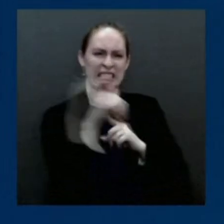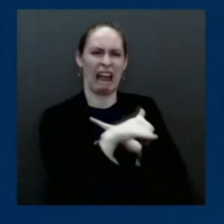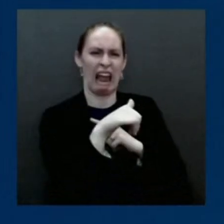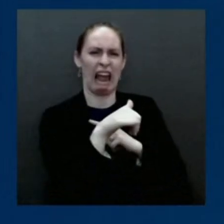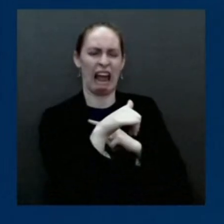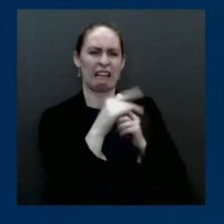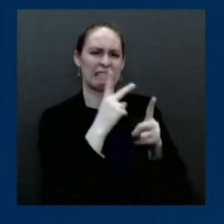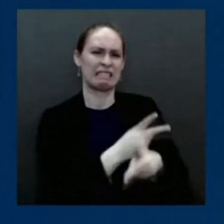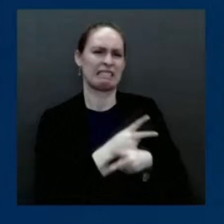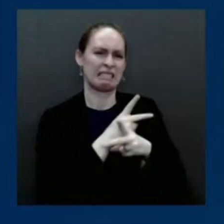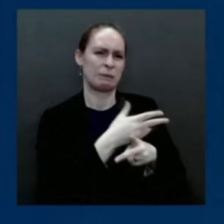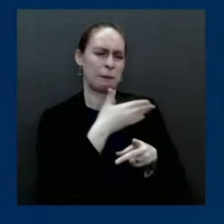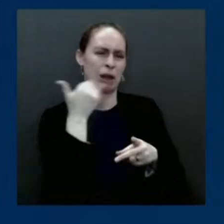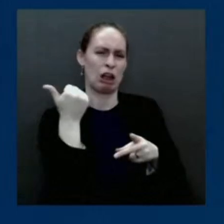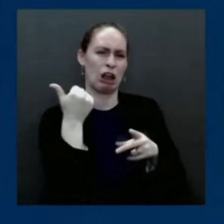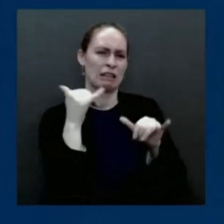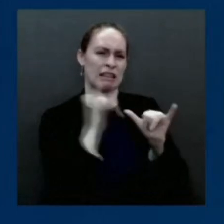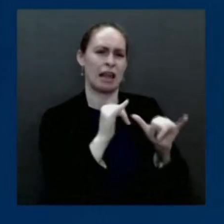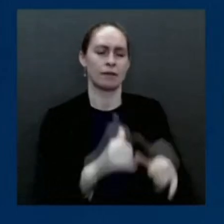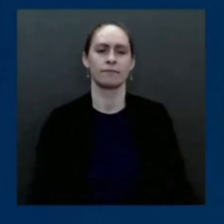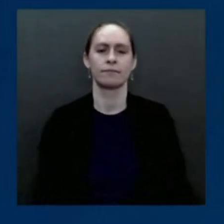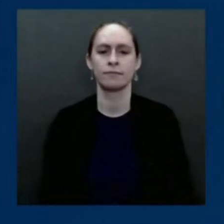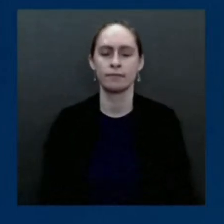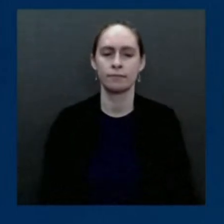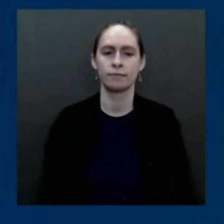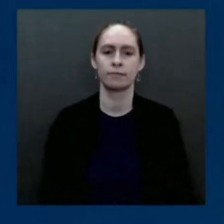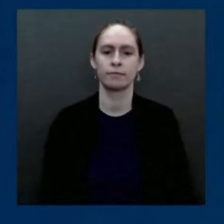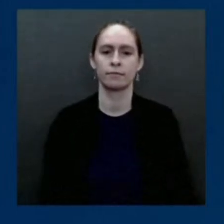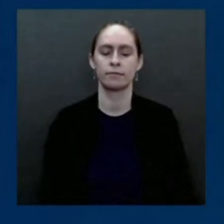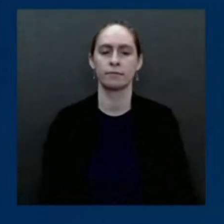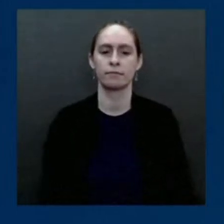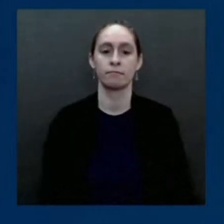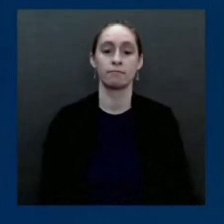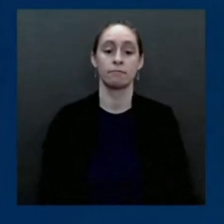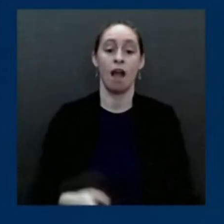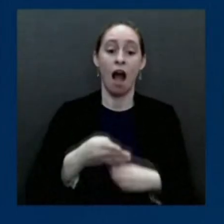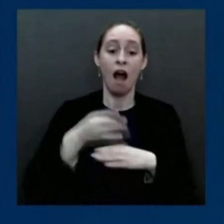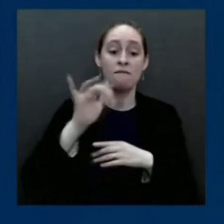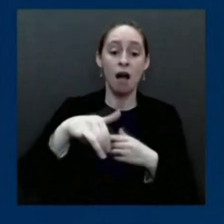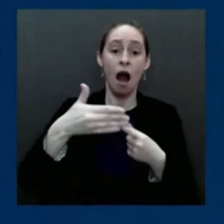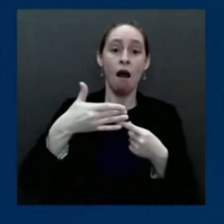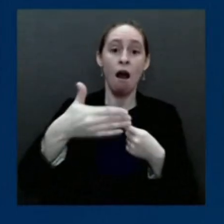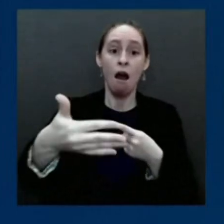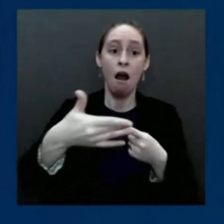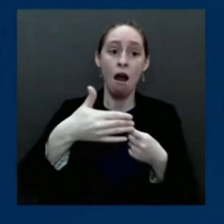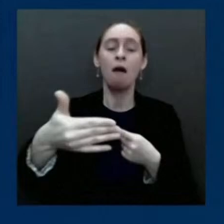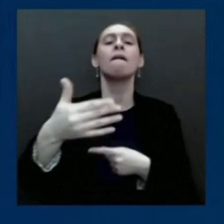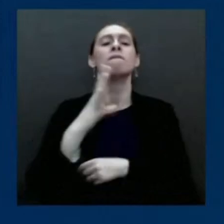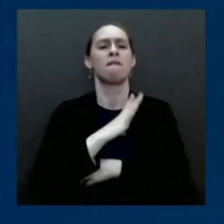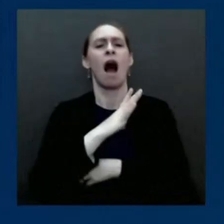THEN ANY OF THAT LINGERING SMALL AMOUNT OF TRANSMISSION AFTERWARDS WILL BE PREVENTED BY